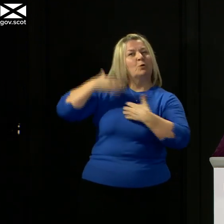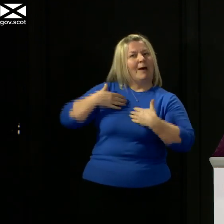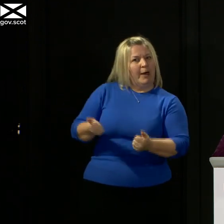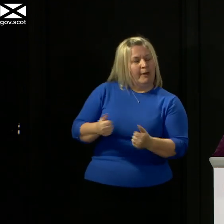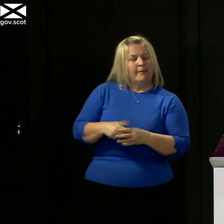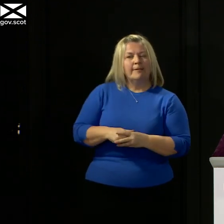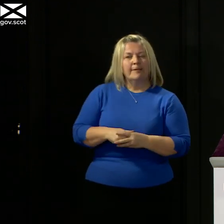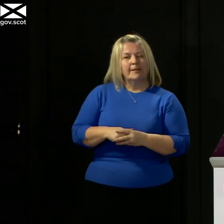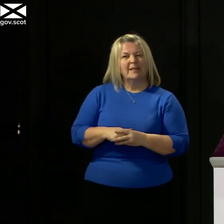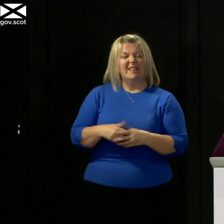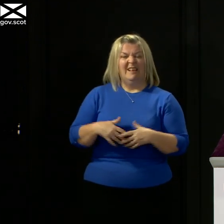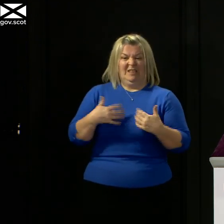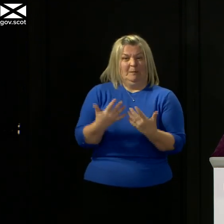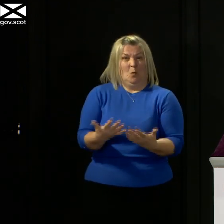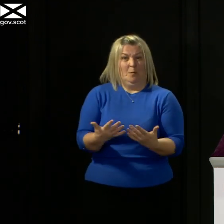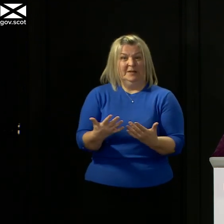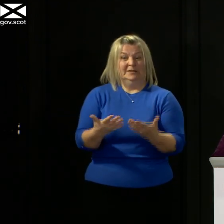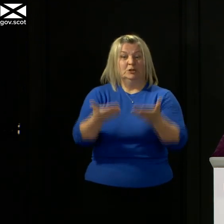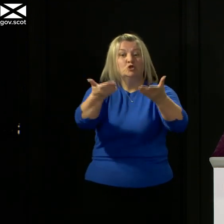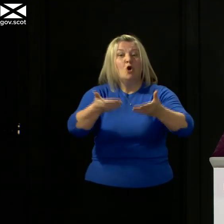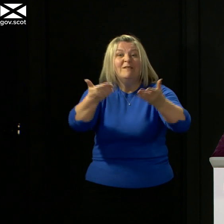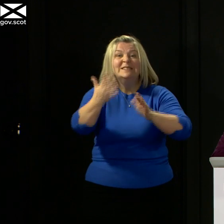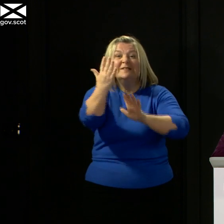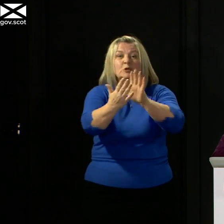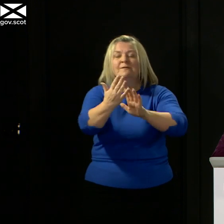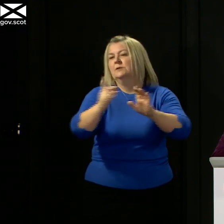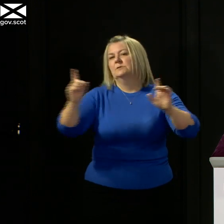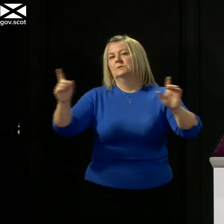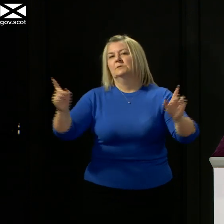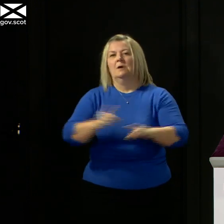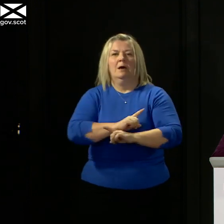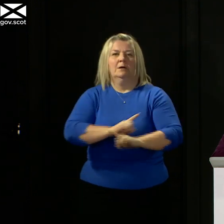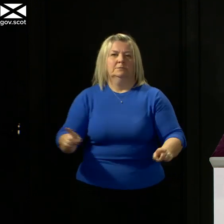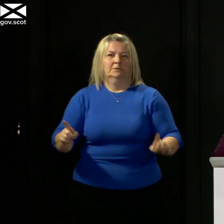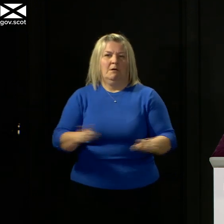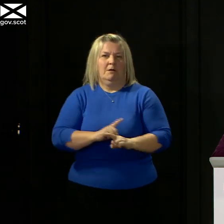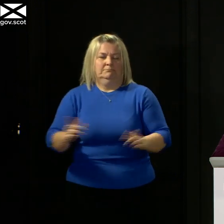face-to-face services like that are not possible in the way that they have been